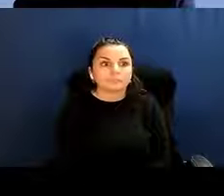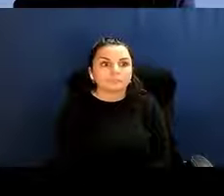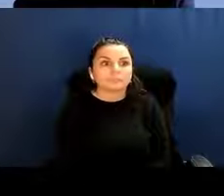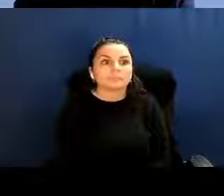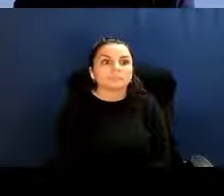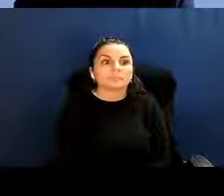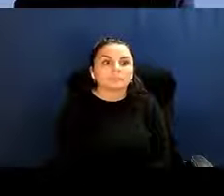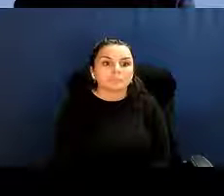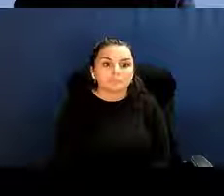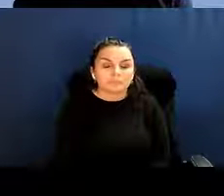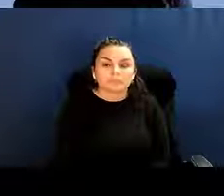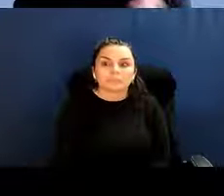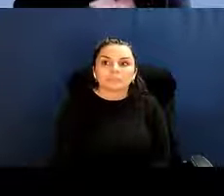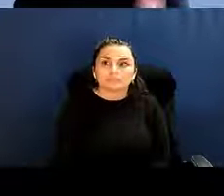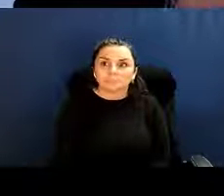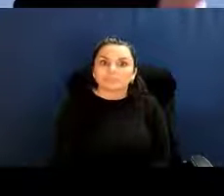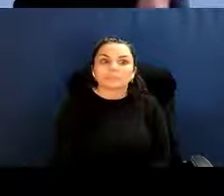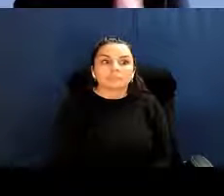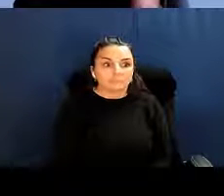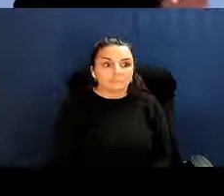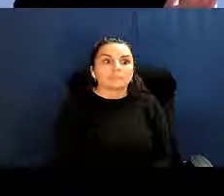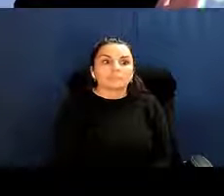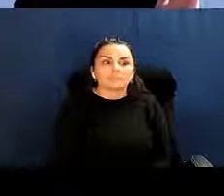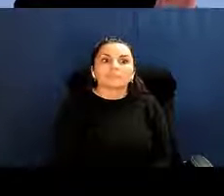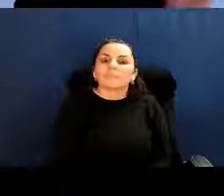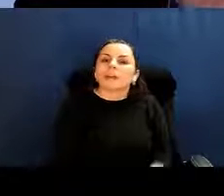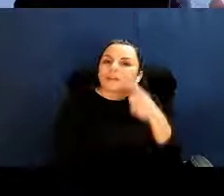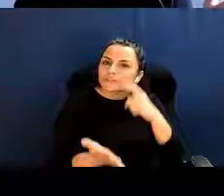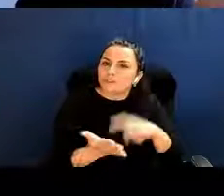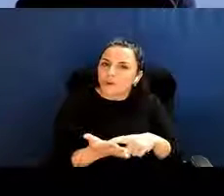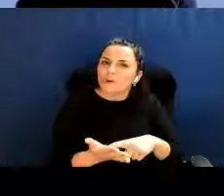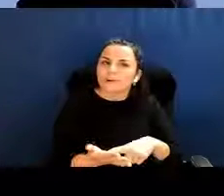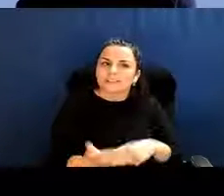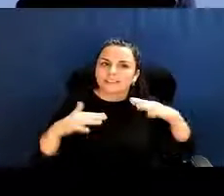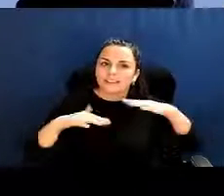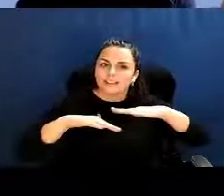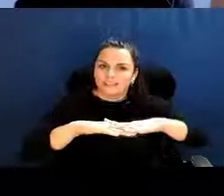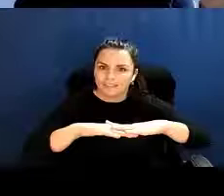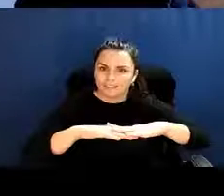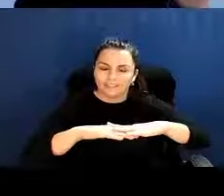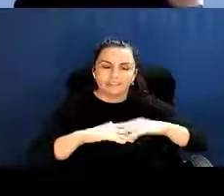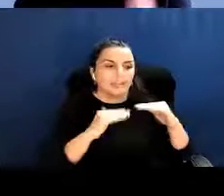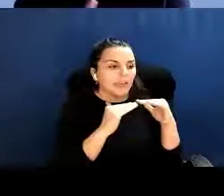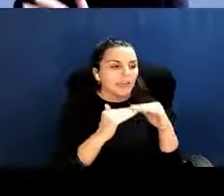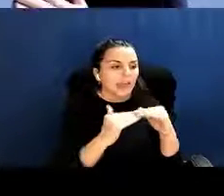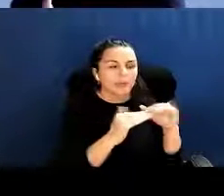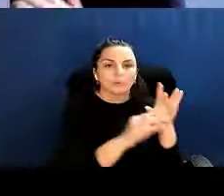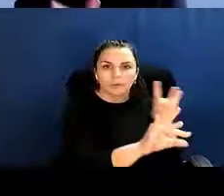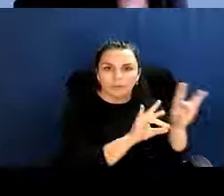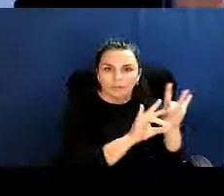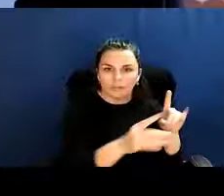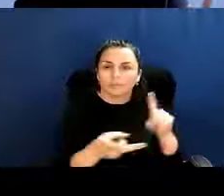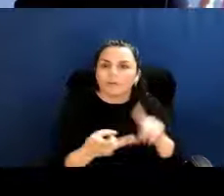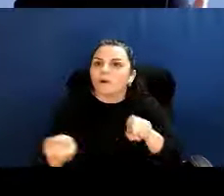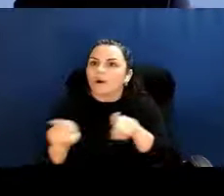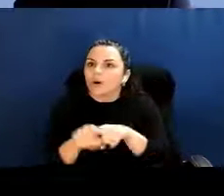Now note the intersection between equitable selection of subjects and reasonable risk-benefit considerations.